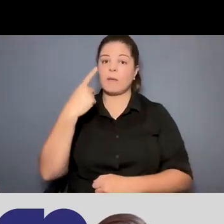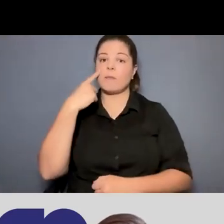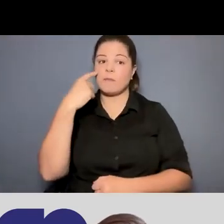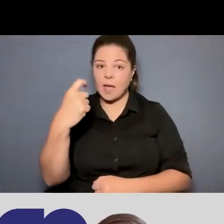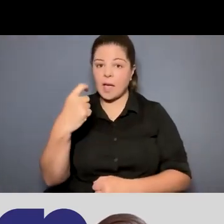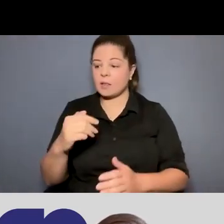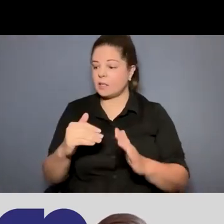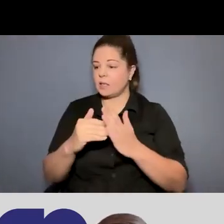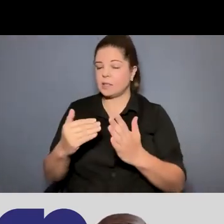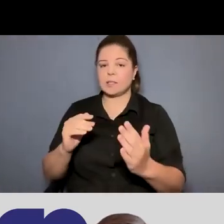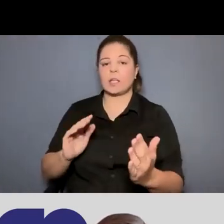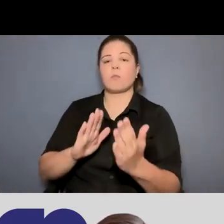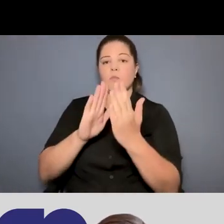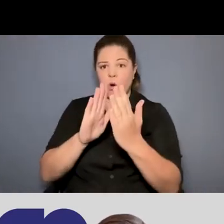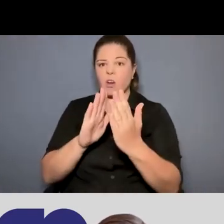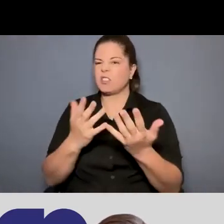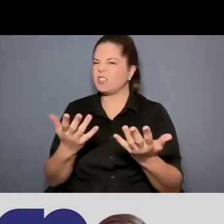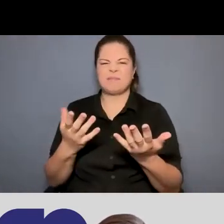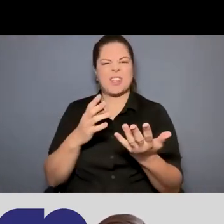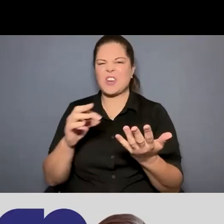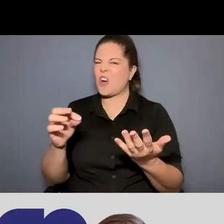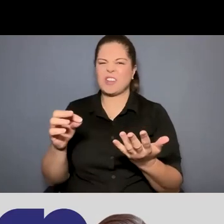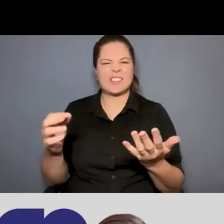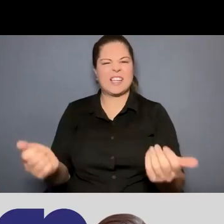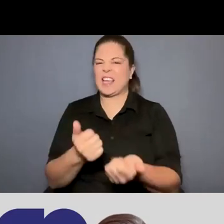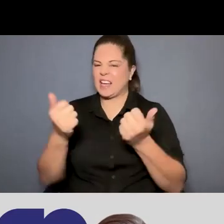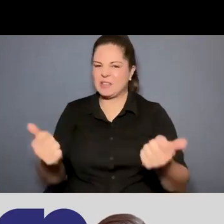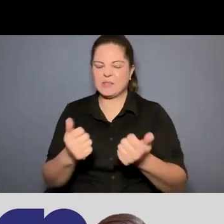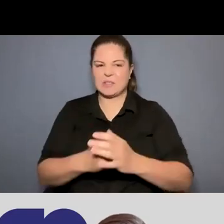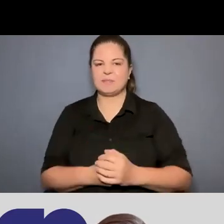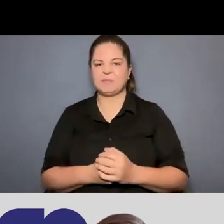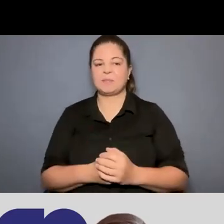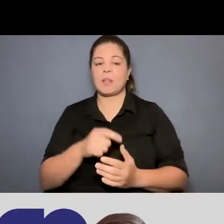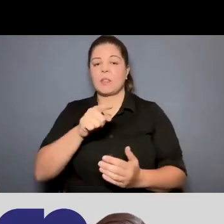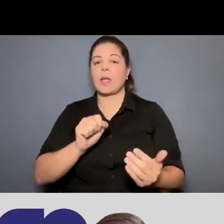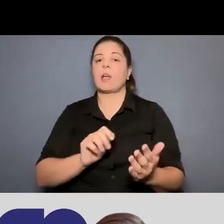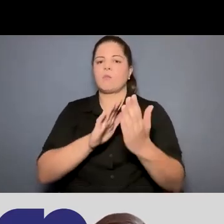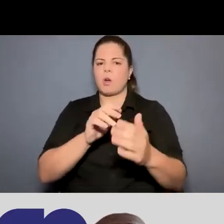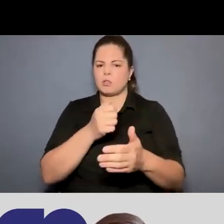harassment were inadequate. These approaches typically focused on policies that prohibited